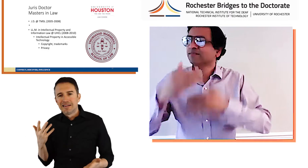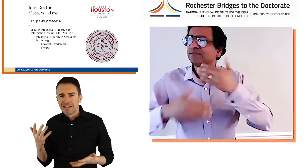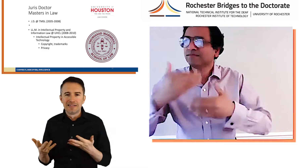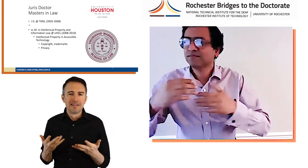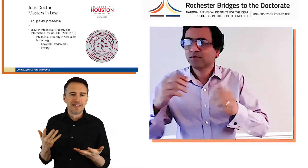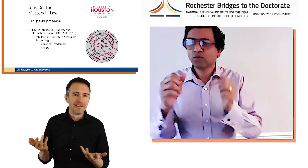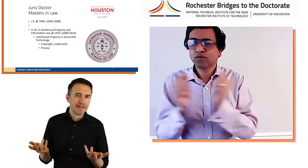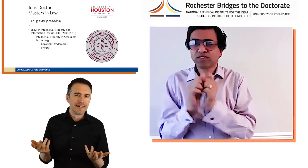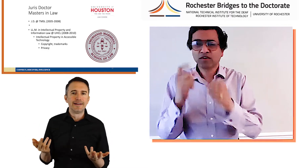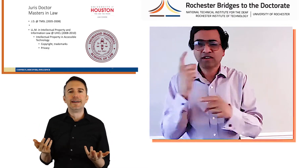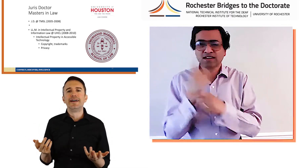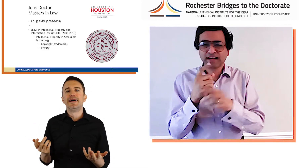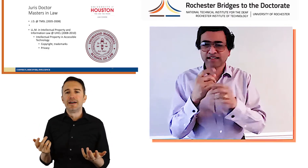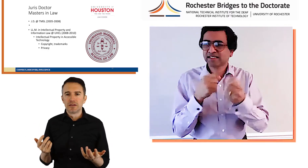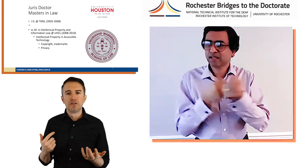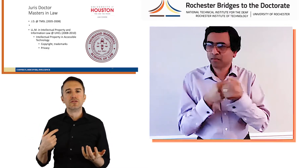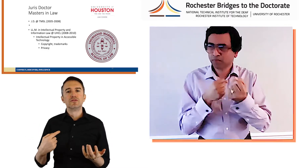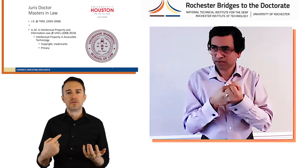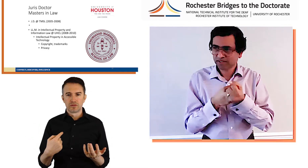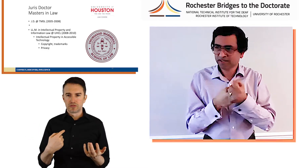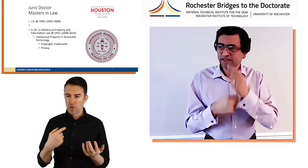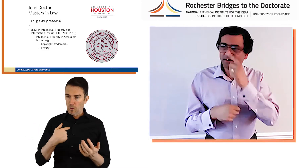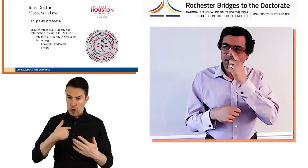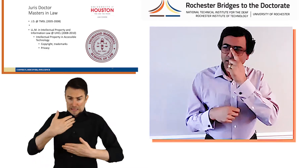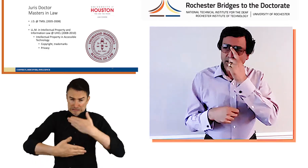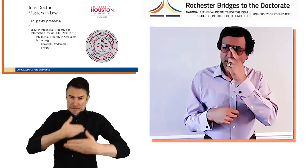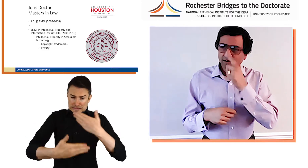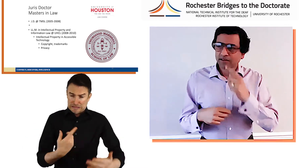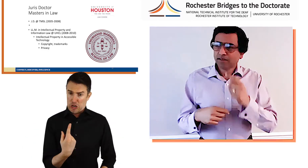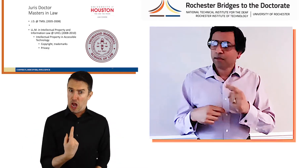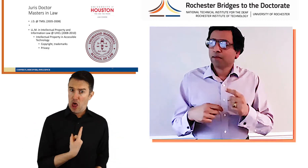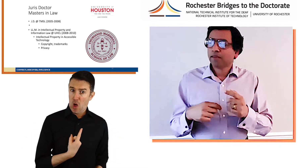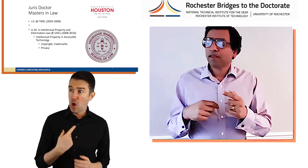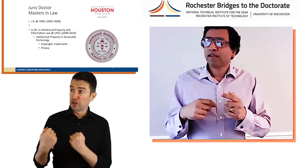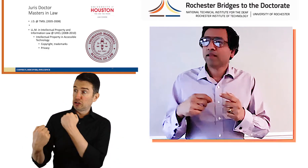to try to get the right support that I needed and get the access services that I needed.